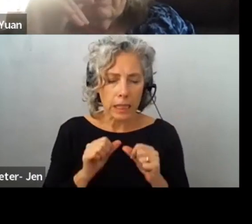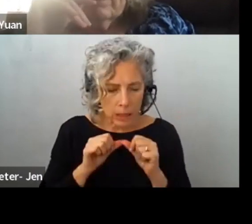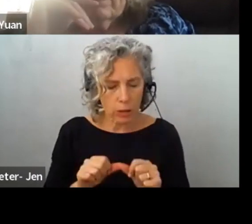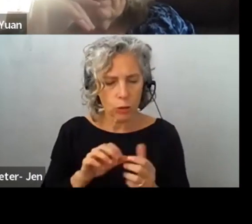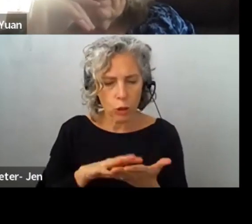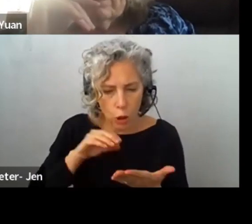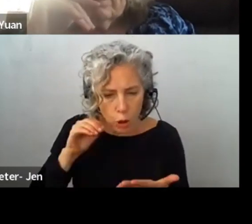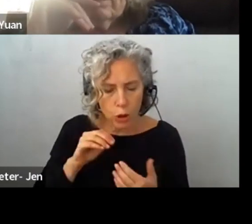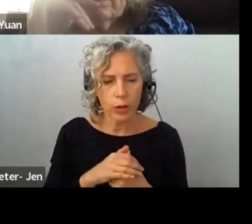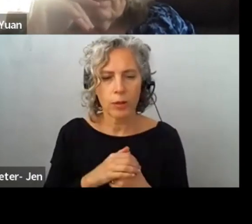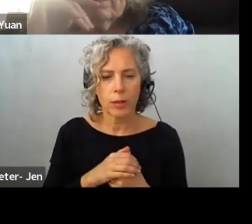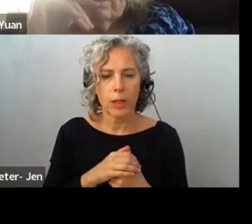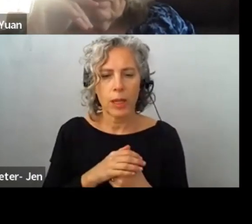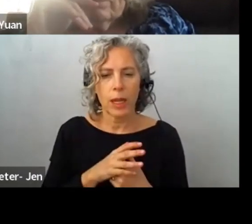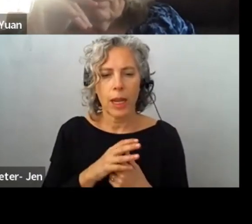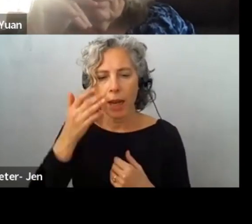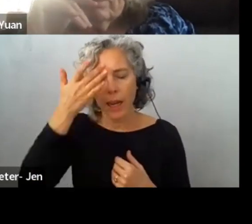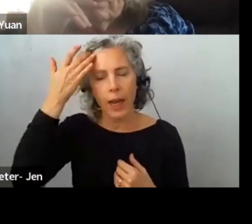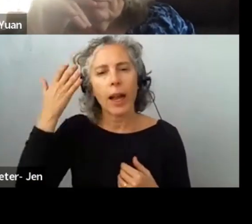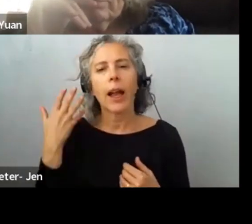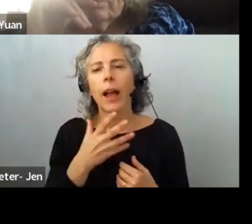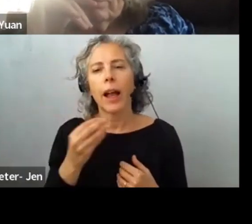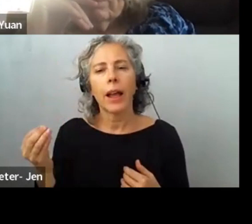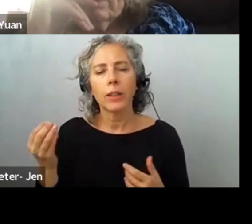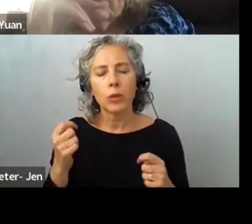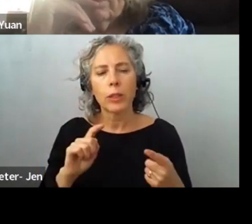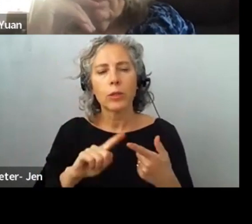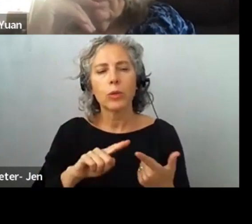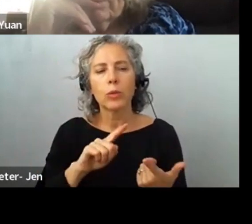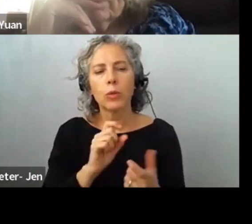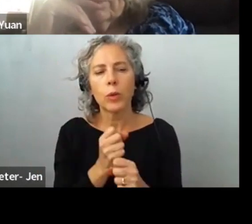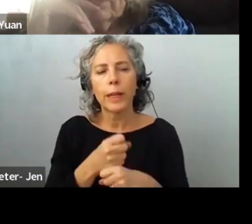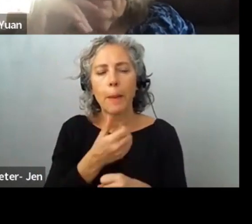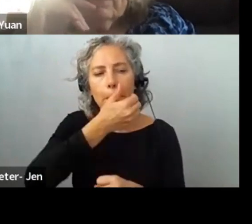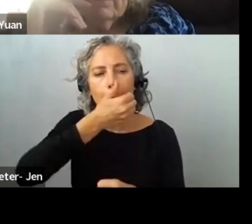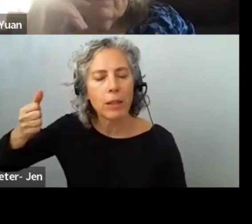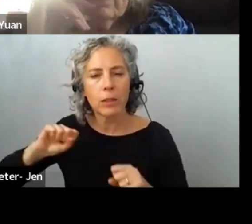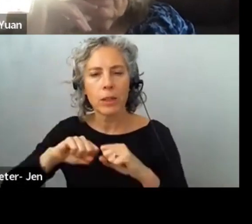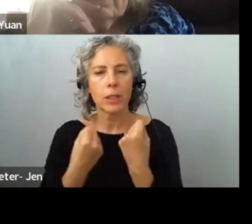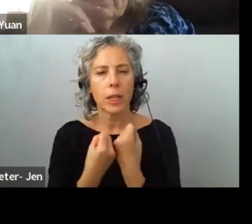frankly craft a society that is better and more equitable. There